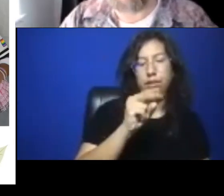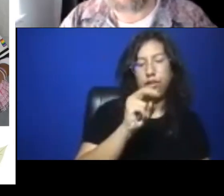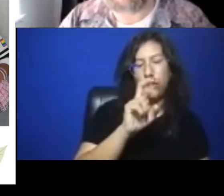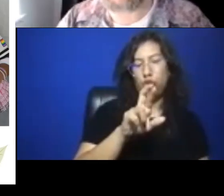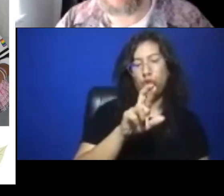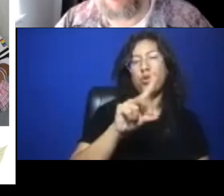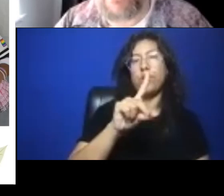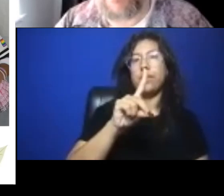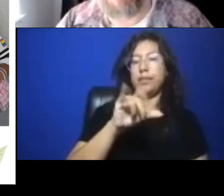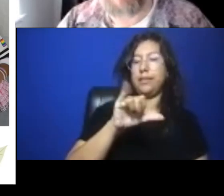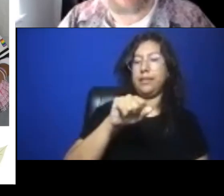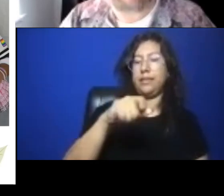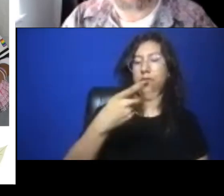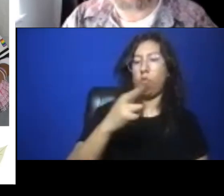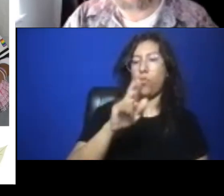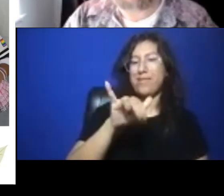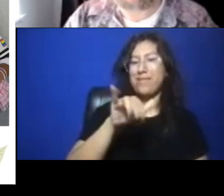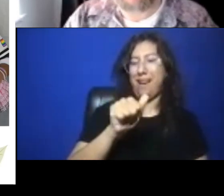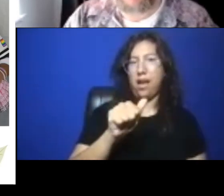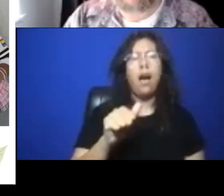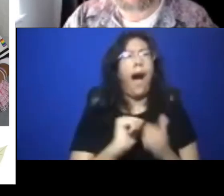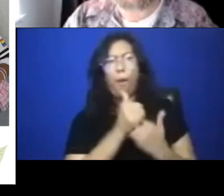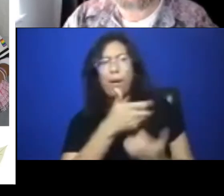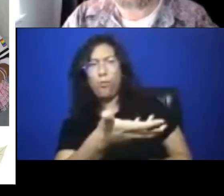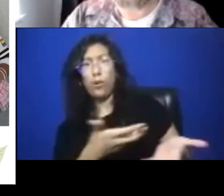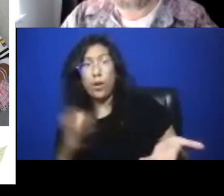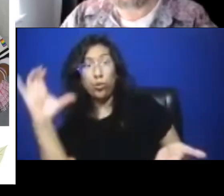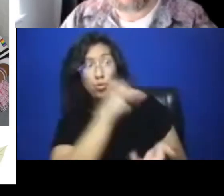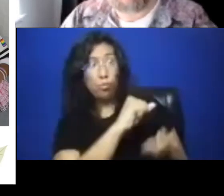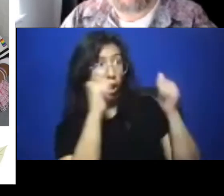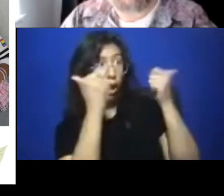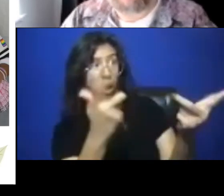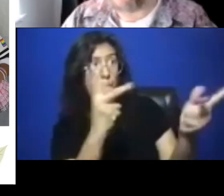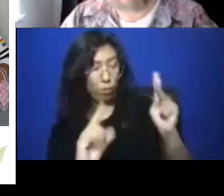Are we assuming that everybody who's trans has gender dysphoria?